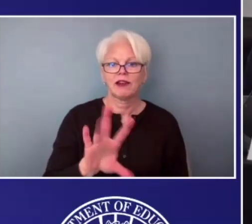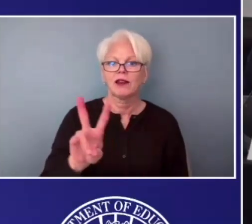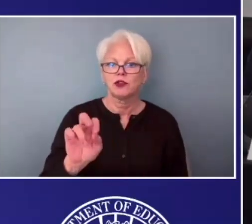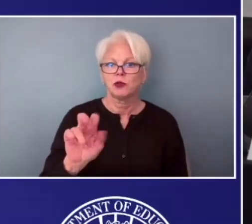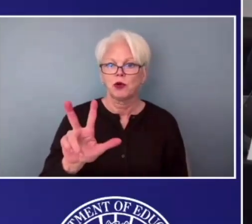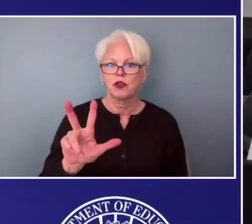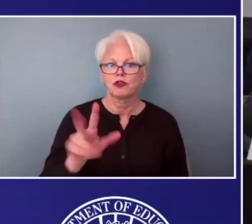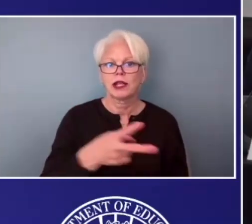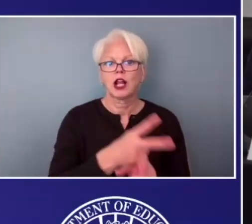loan limits.